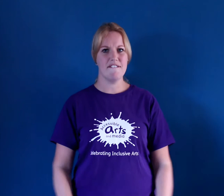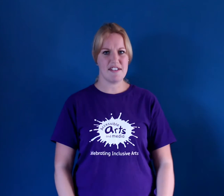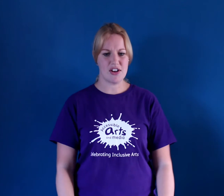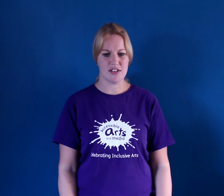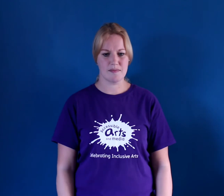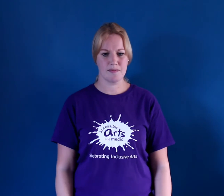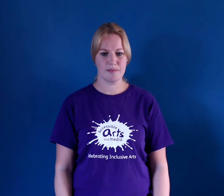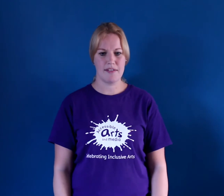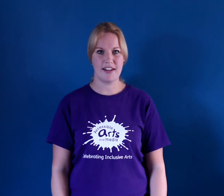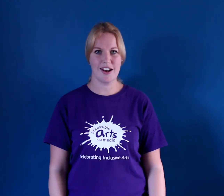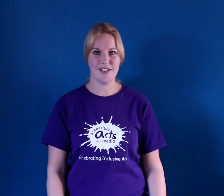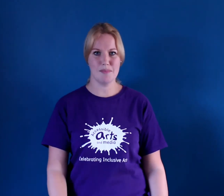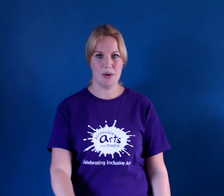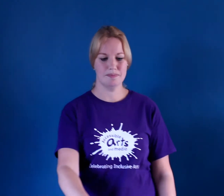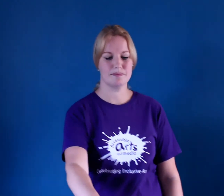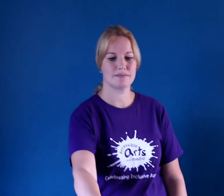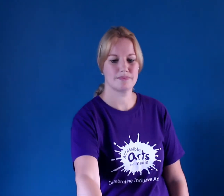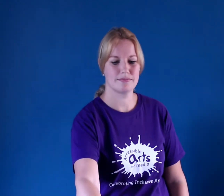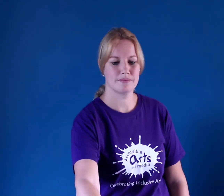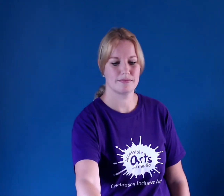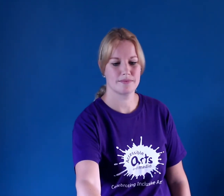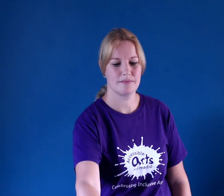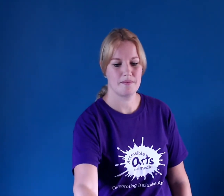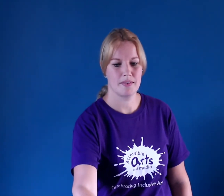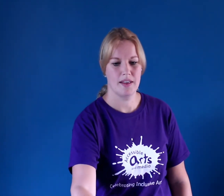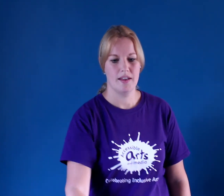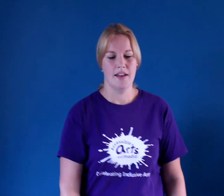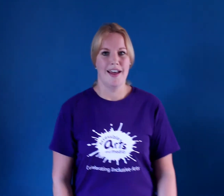Very good. Are you ready to learn some more?